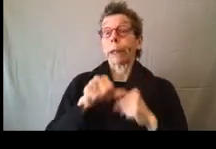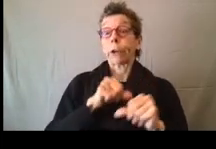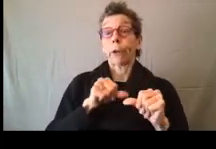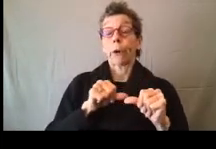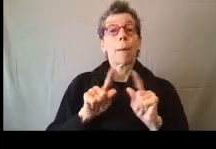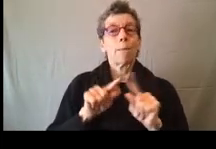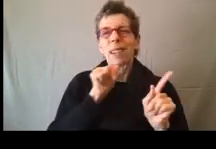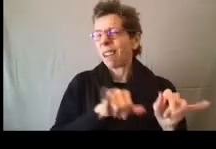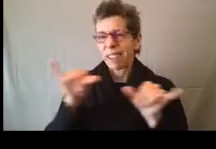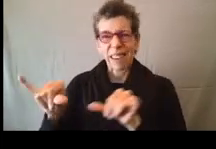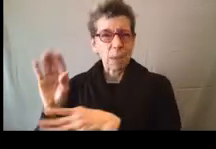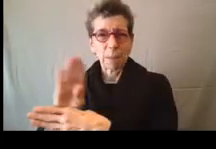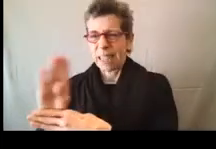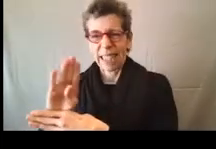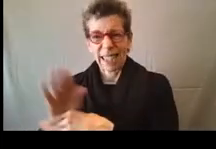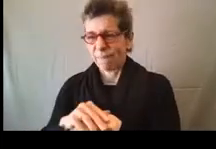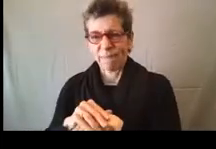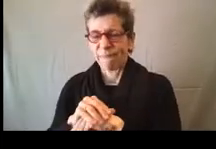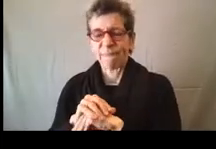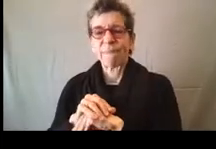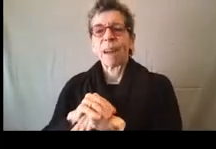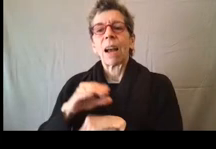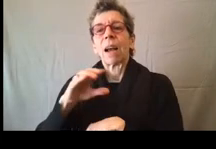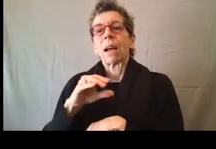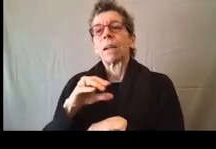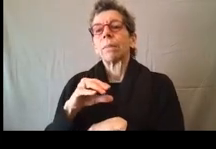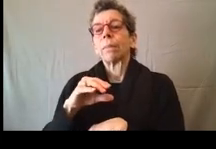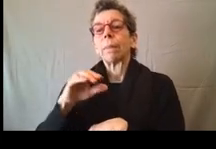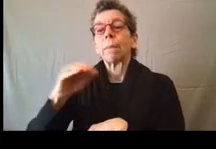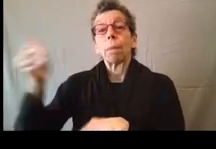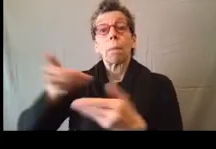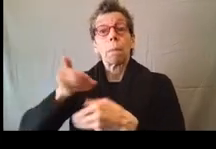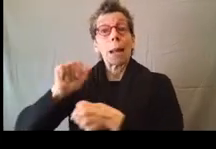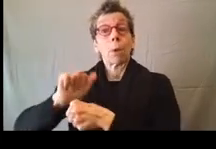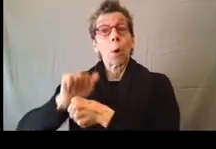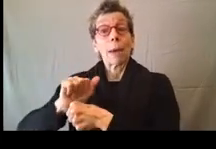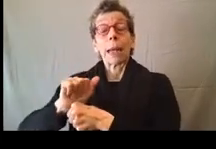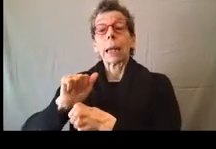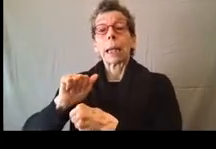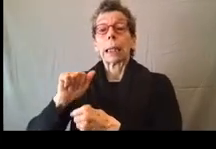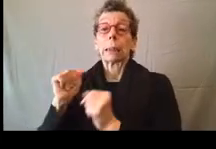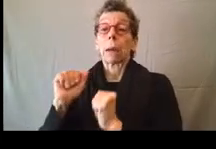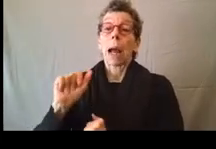a business. Often employment is well so when an employee gets troublesome there is no obligation